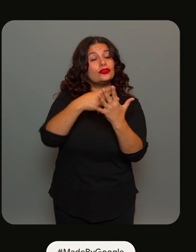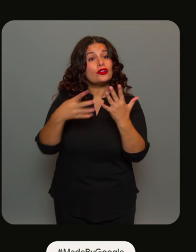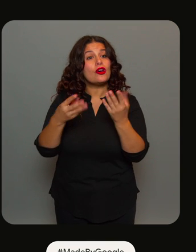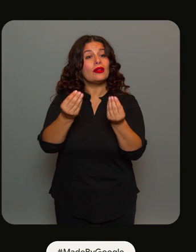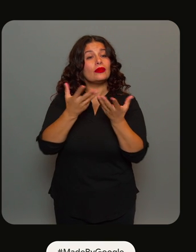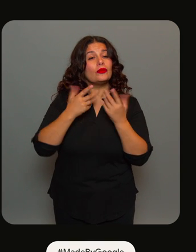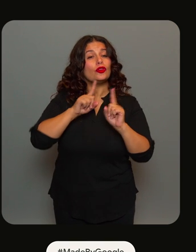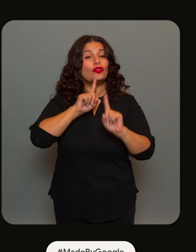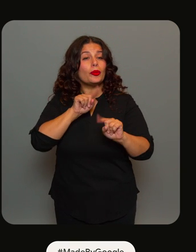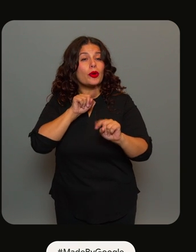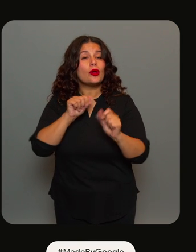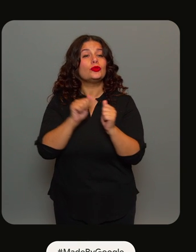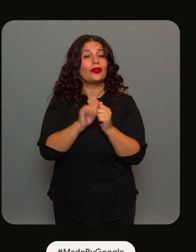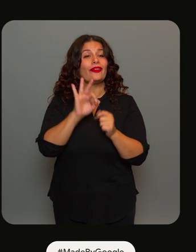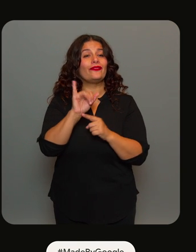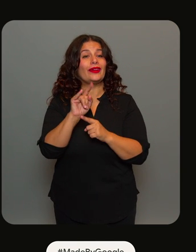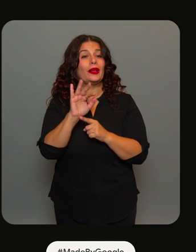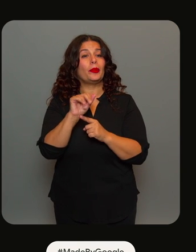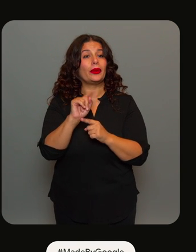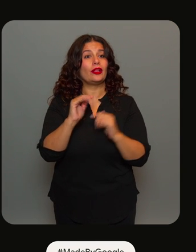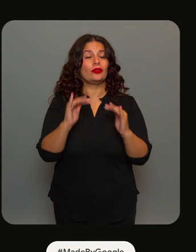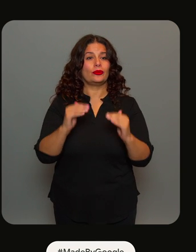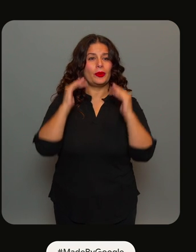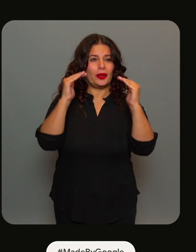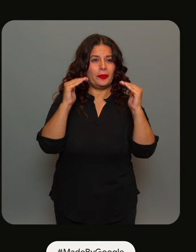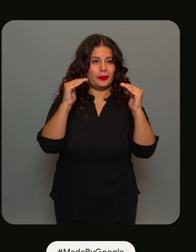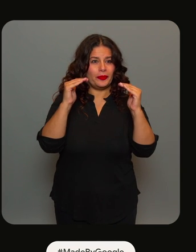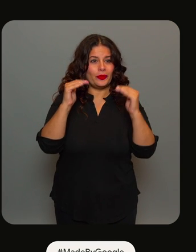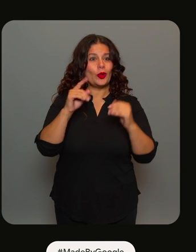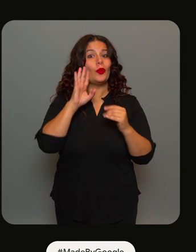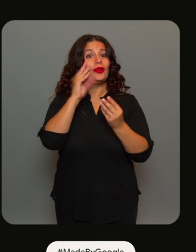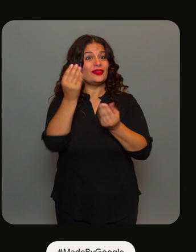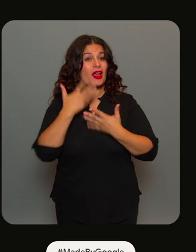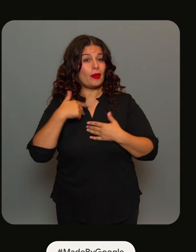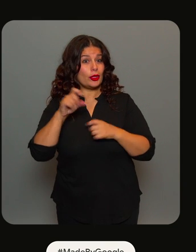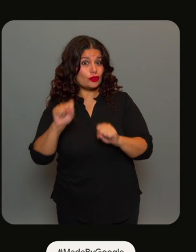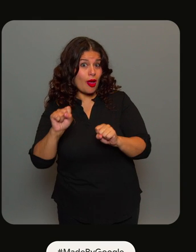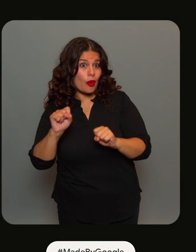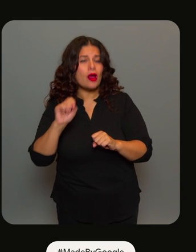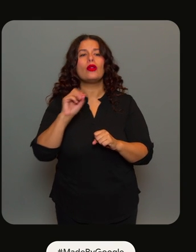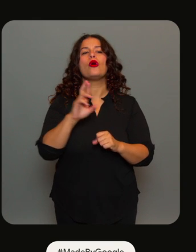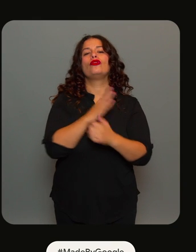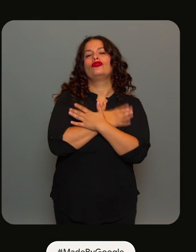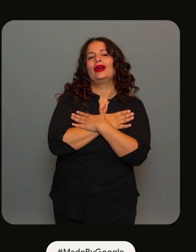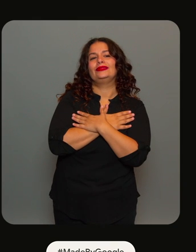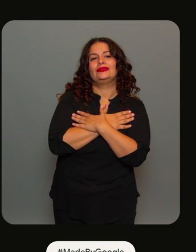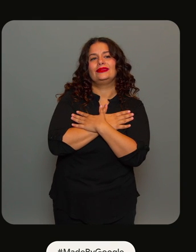work out or should prioritize recovery. And during your workout, Pixel Watch will track Active Zone